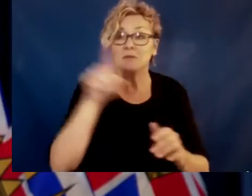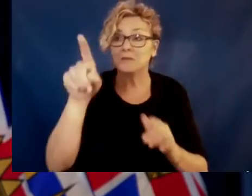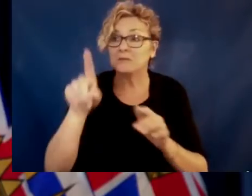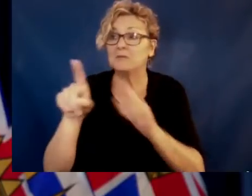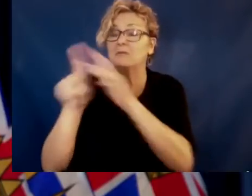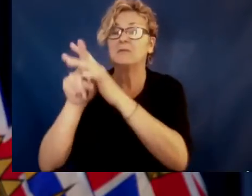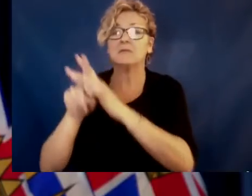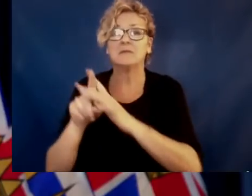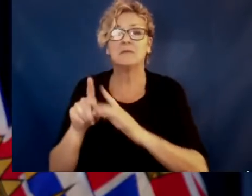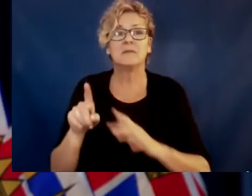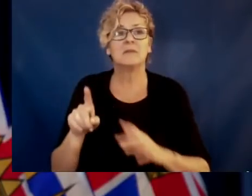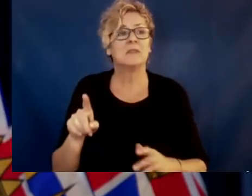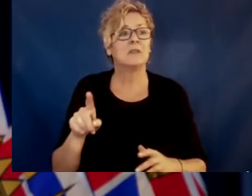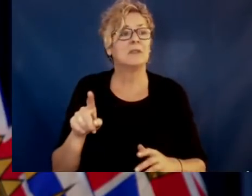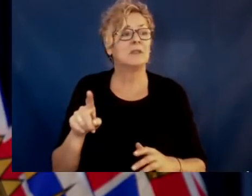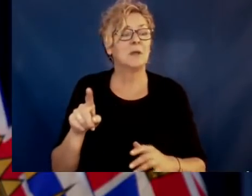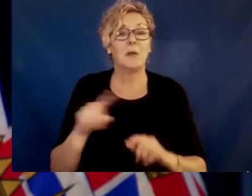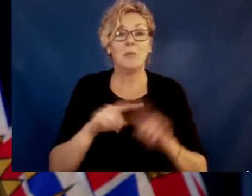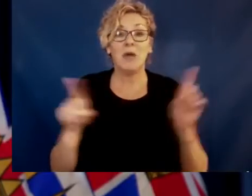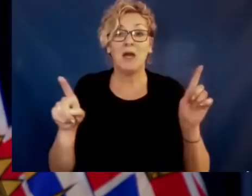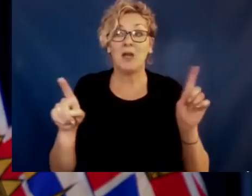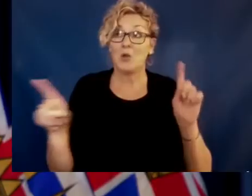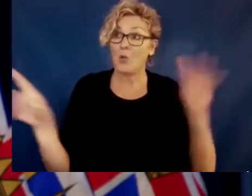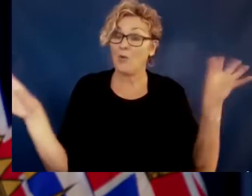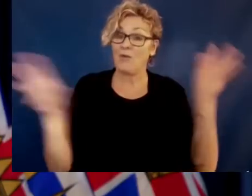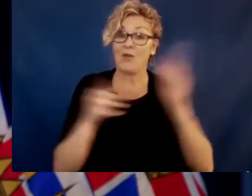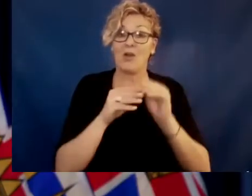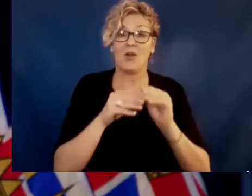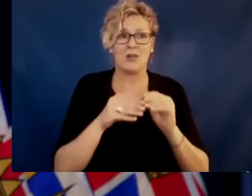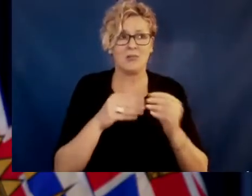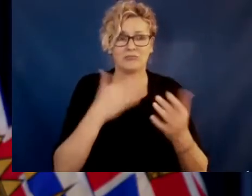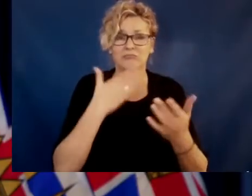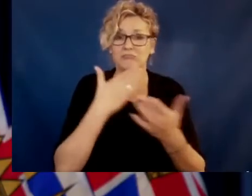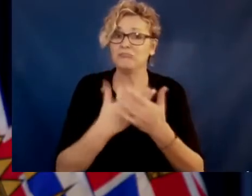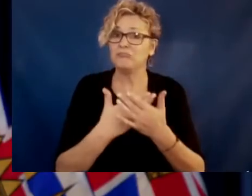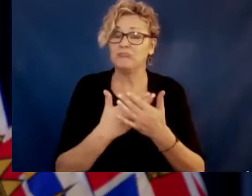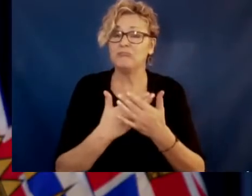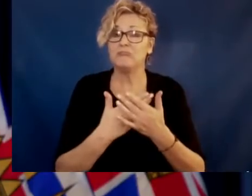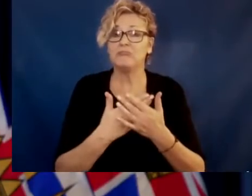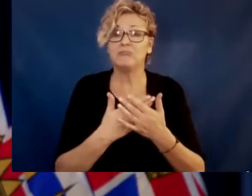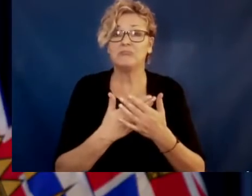it's a testament to the work the schools and teachers are doing across the province that